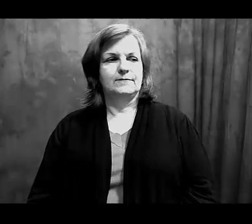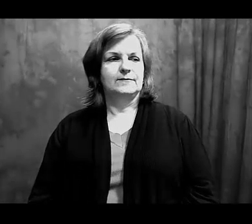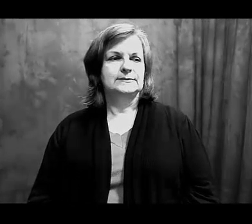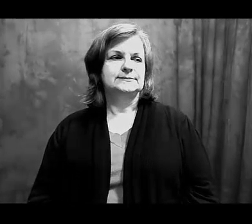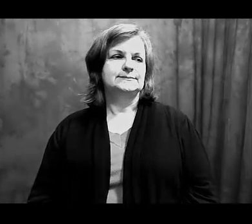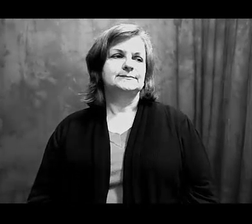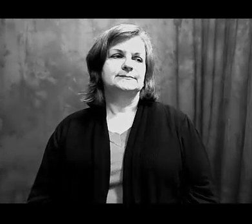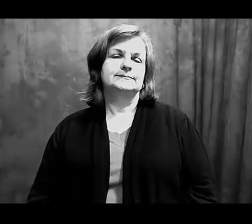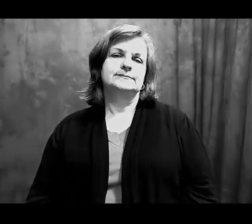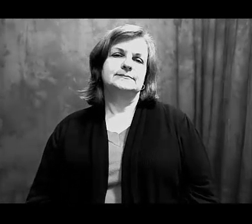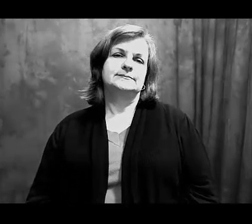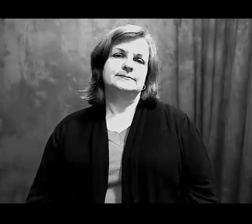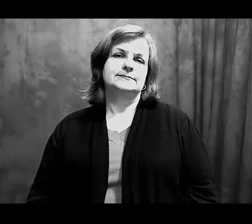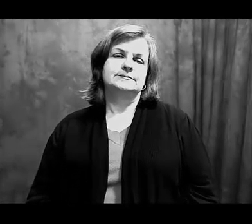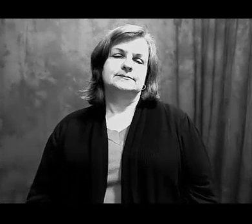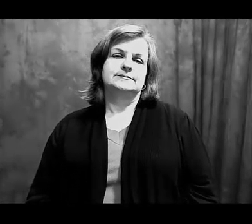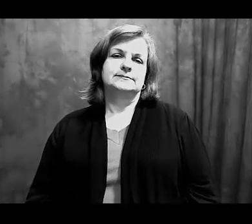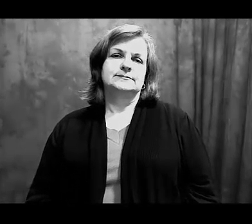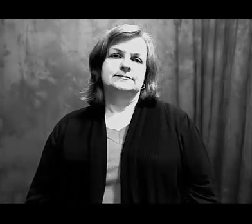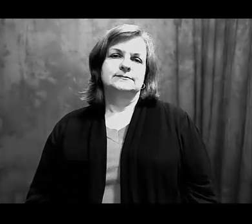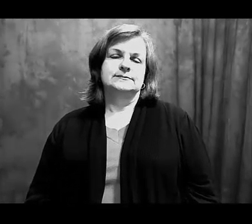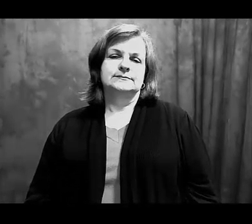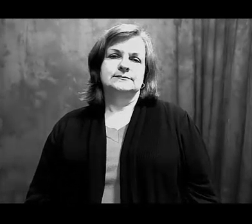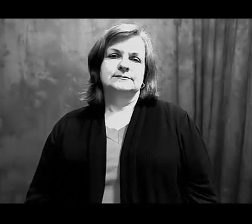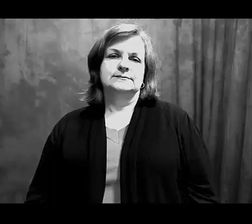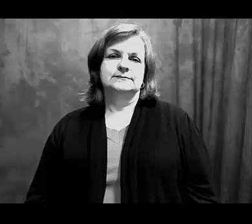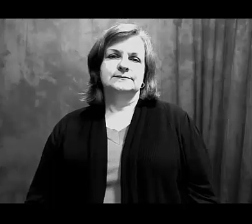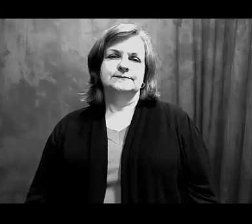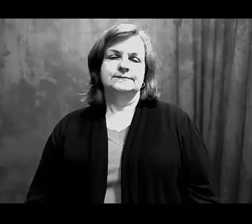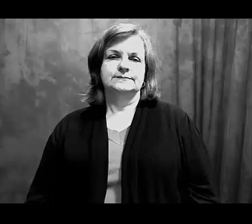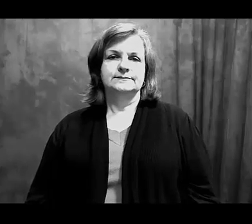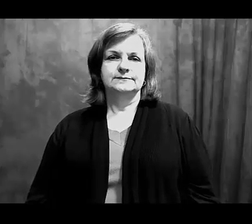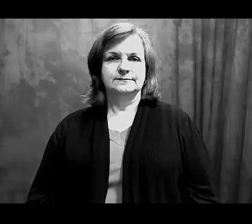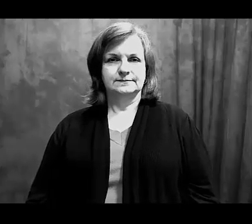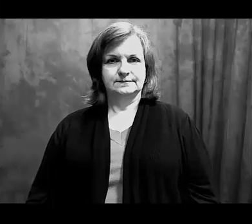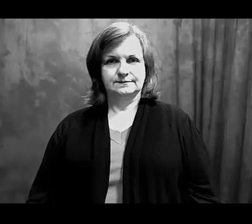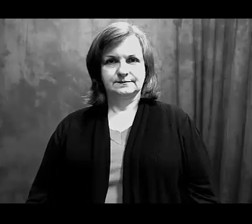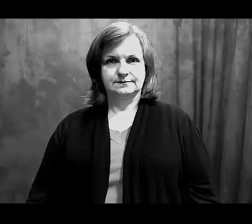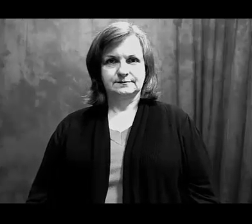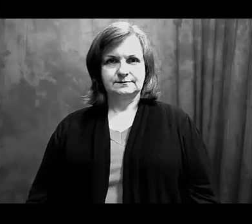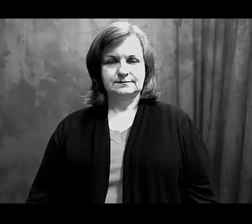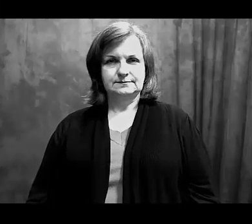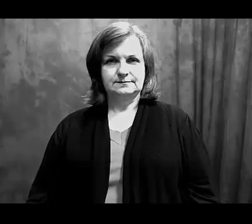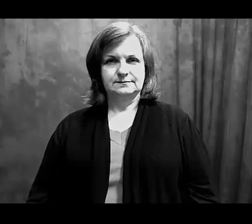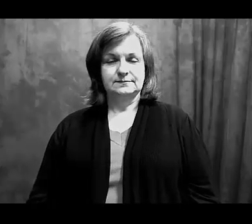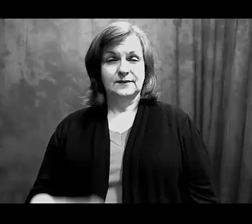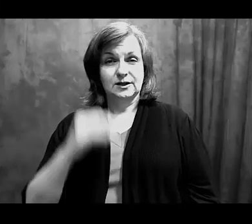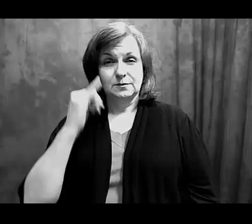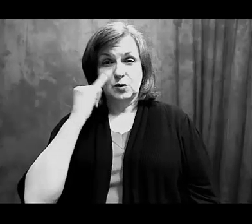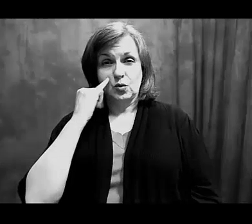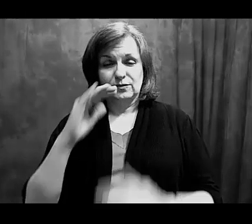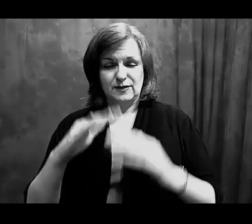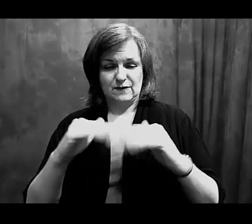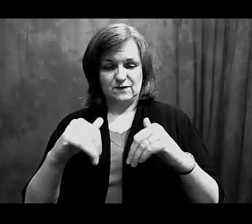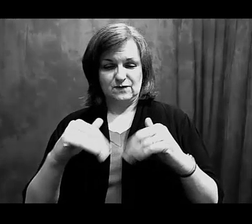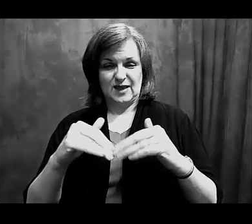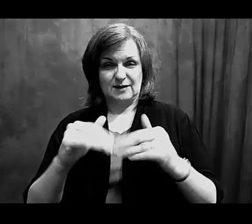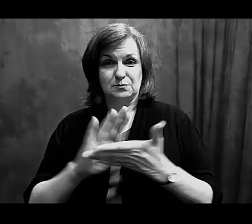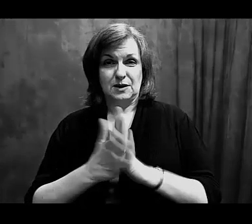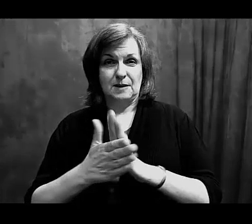the semilunar valves